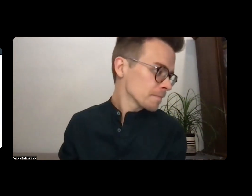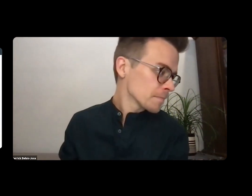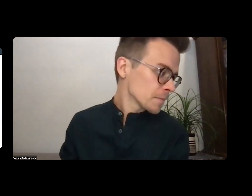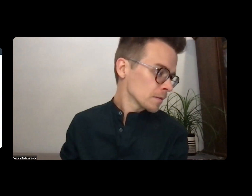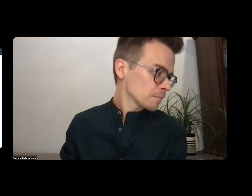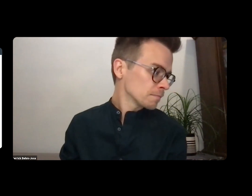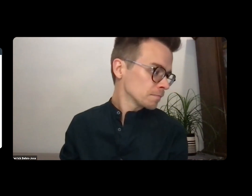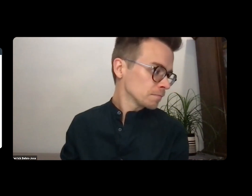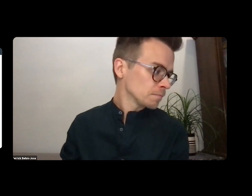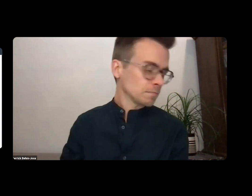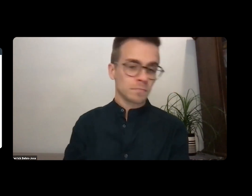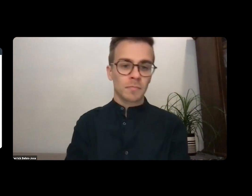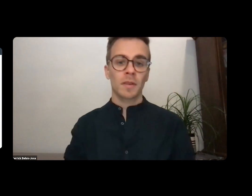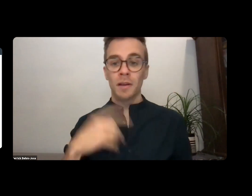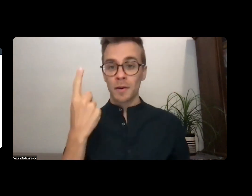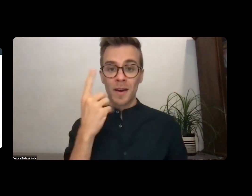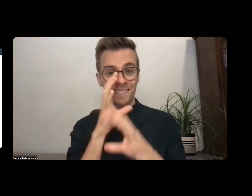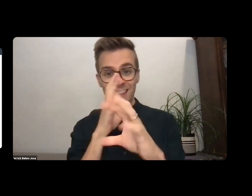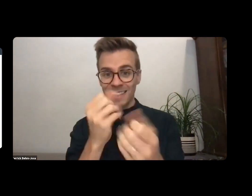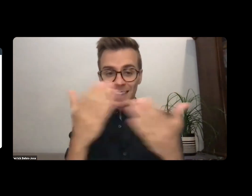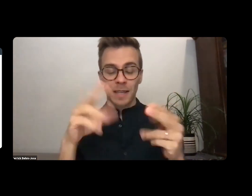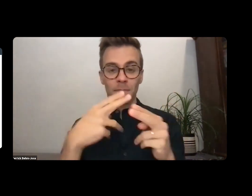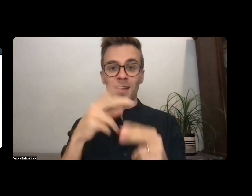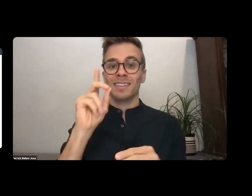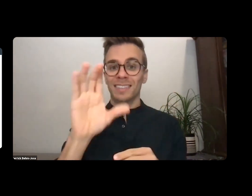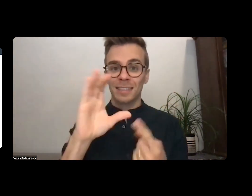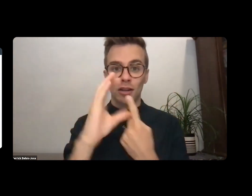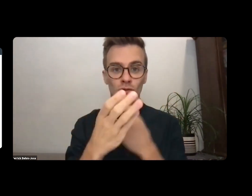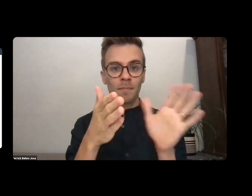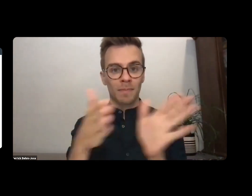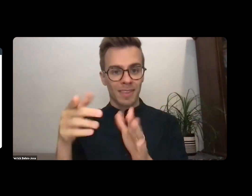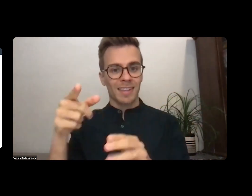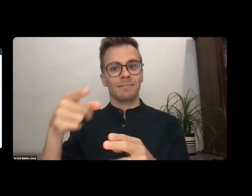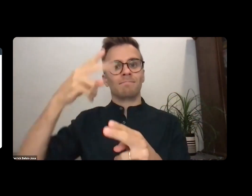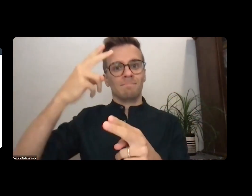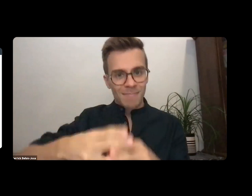Next slide. One fascinating thing about the D.C.